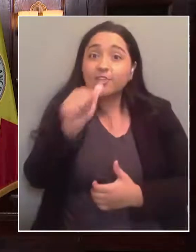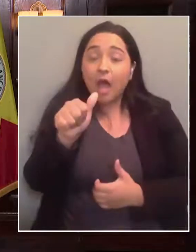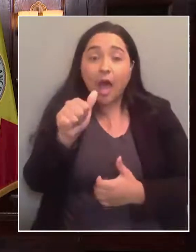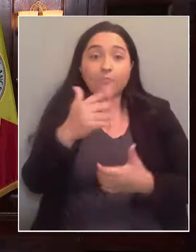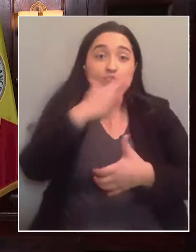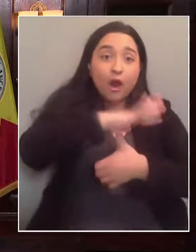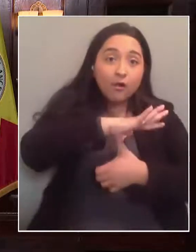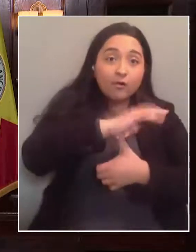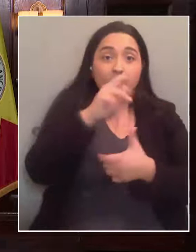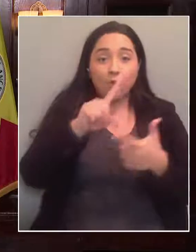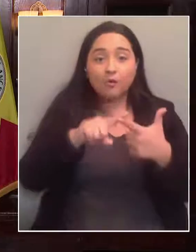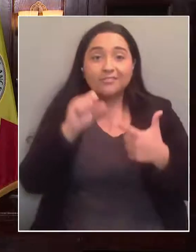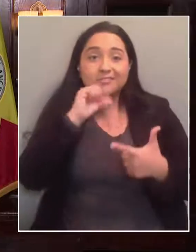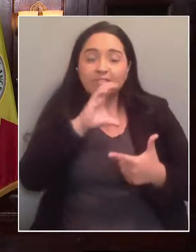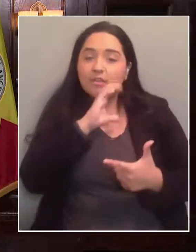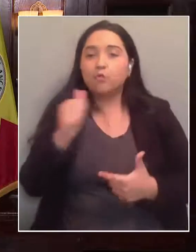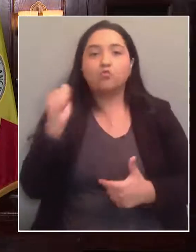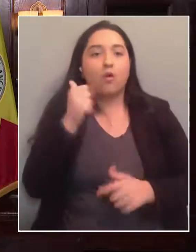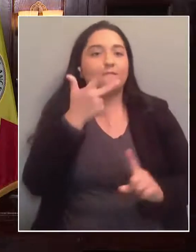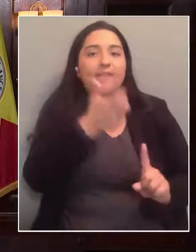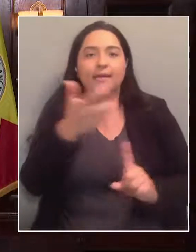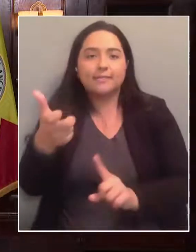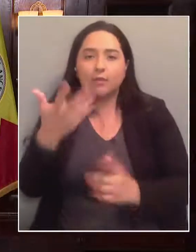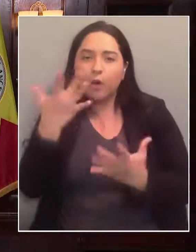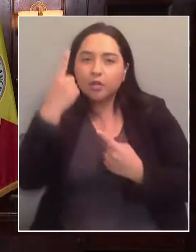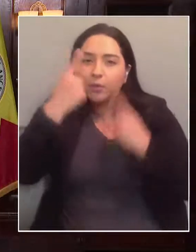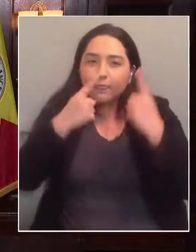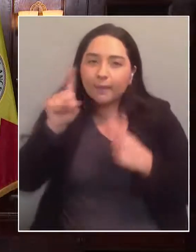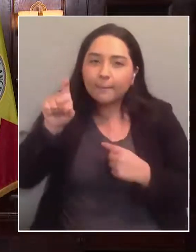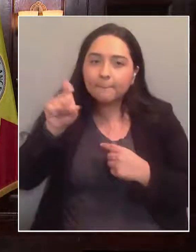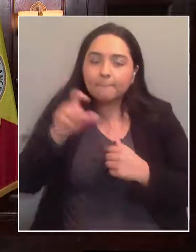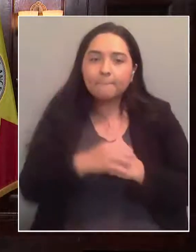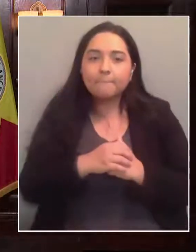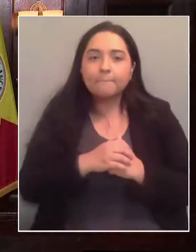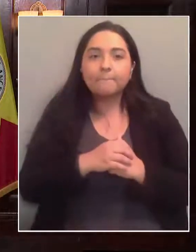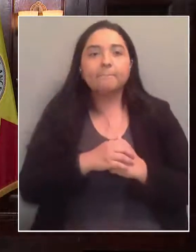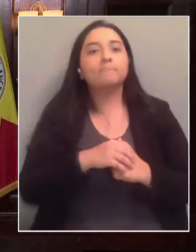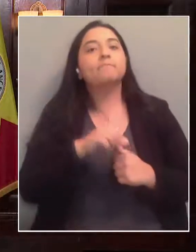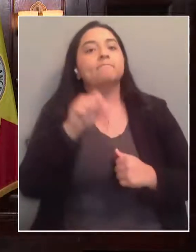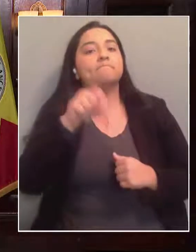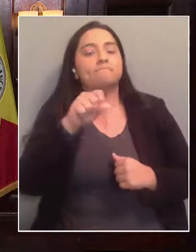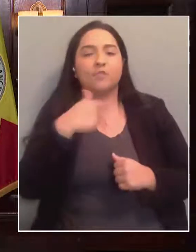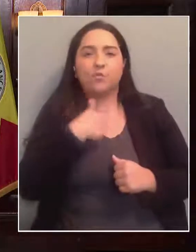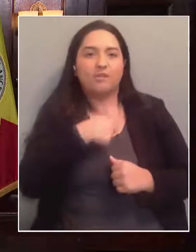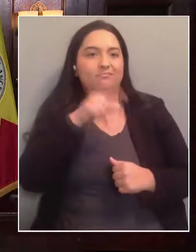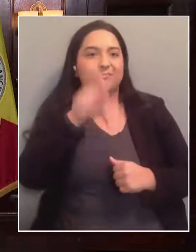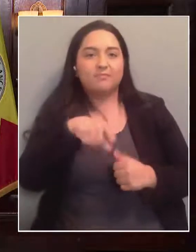YOUR THOUGHTS. YEAH, I THINK WE NEED FLEXIBILITY AND PEOPLE ARE BEGINNING TO UNDERSTAND THAT.